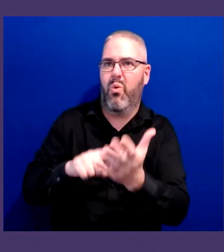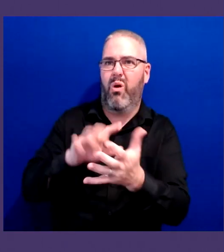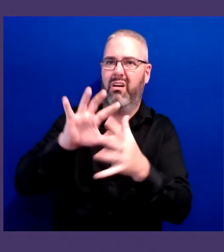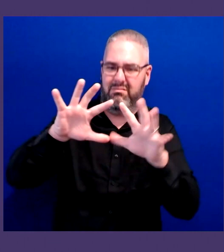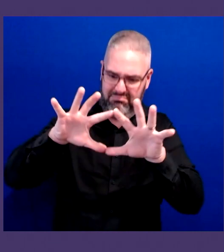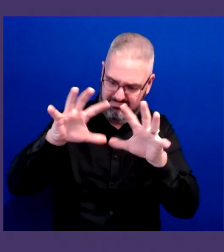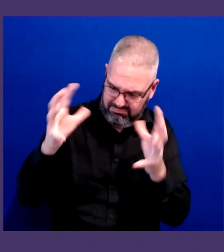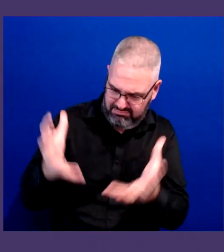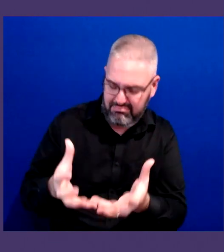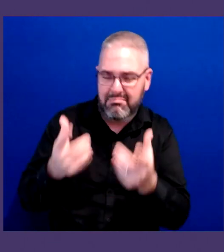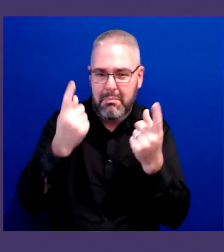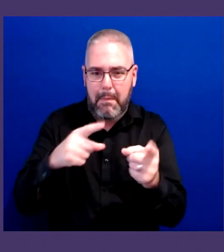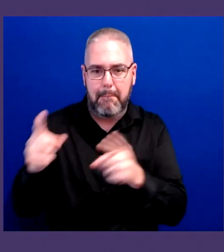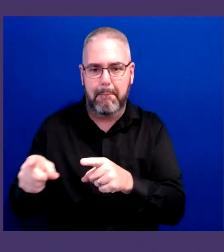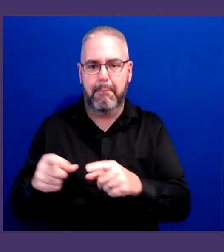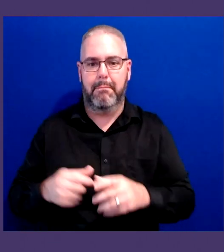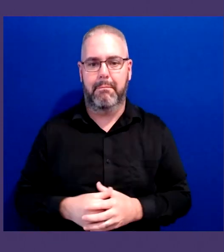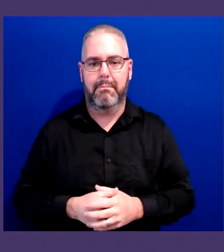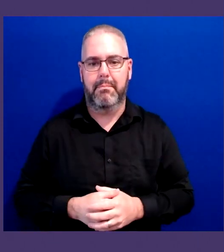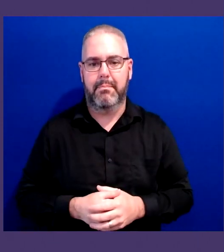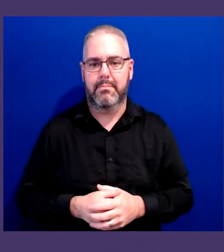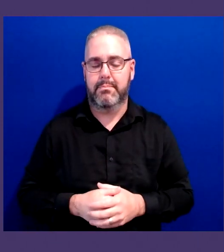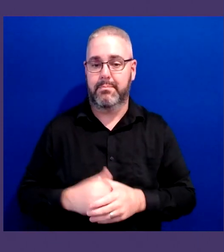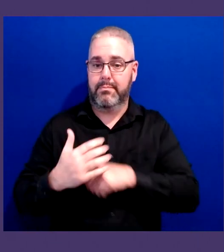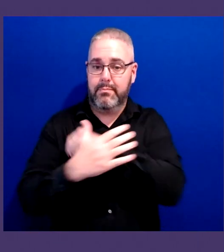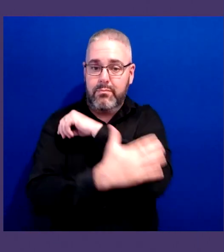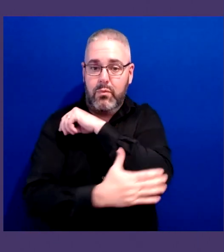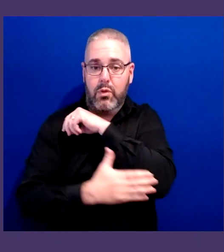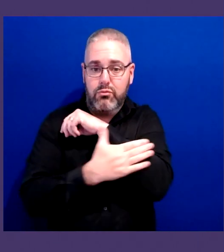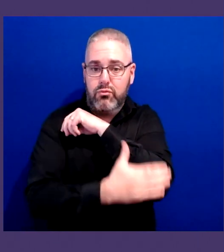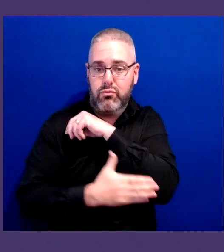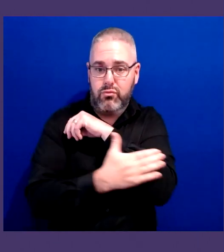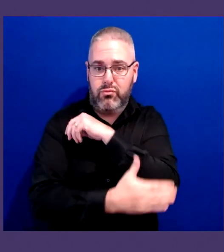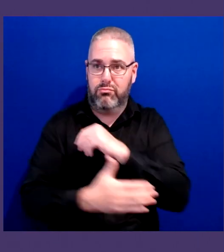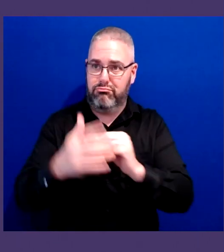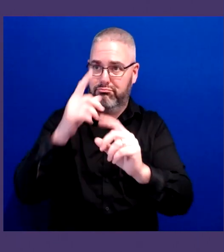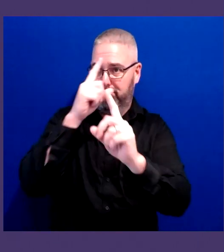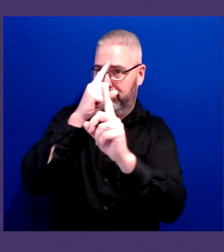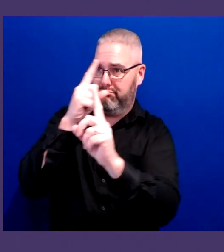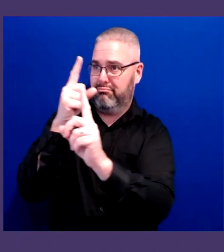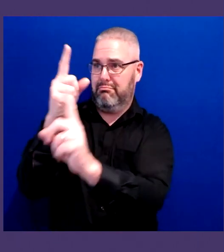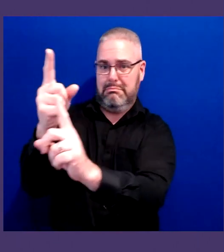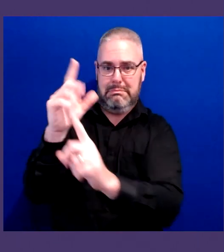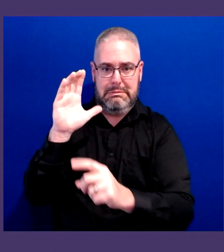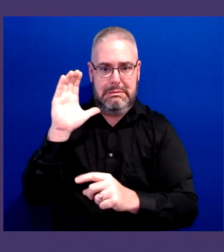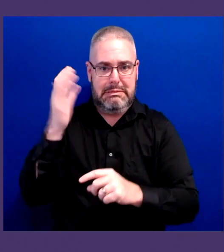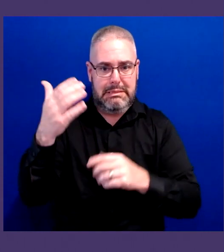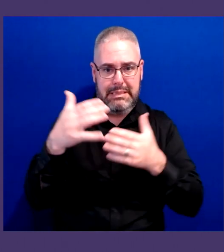All countries are moving in the right direction it seems, and it's exciting.